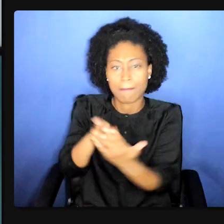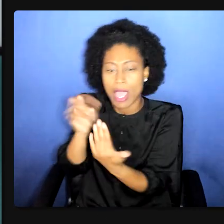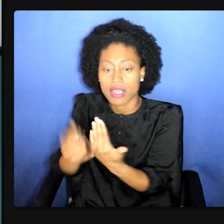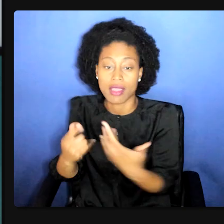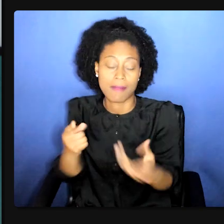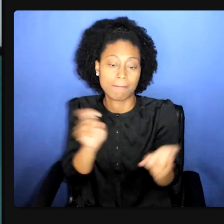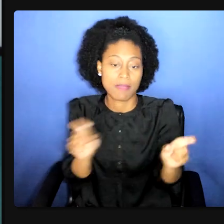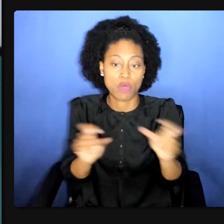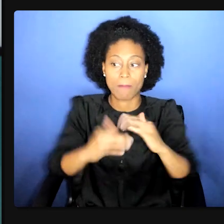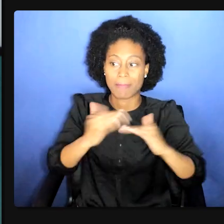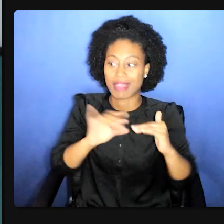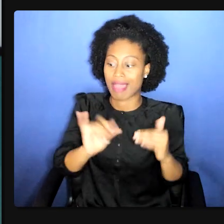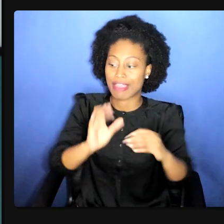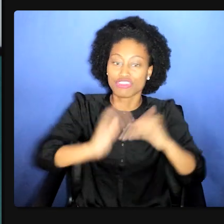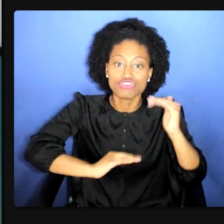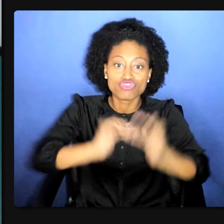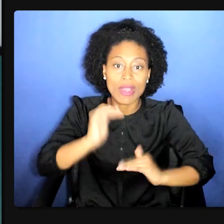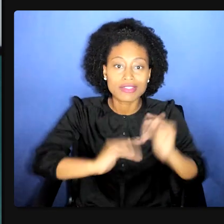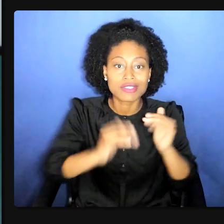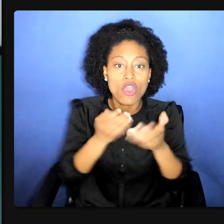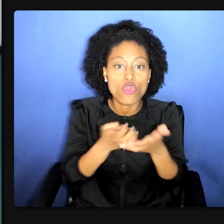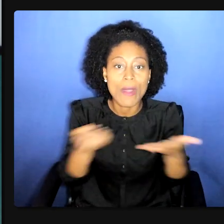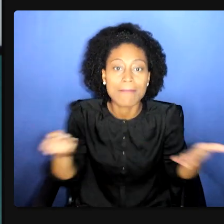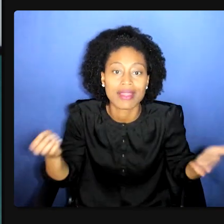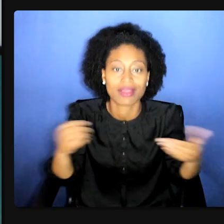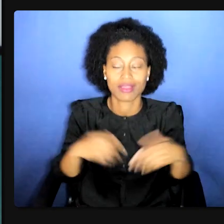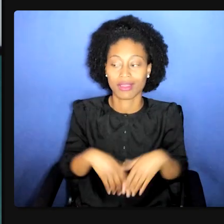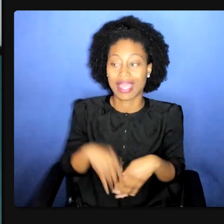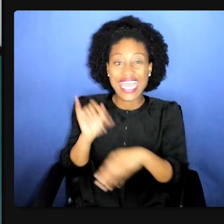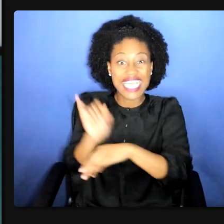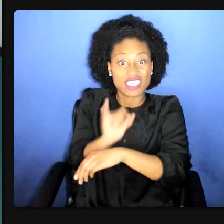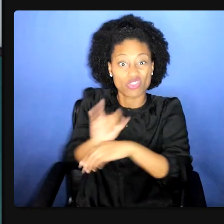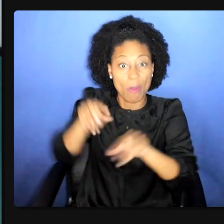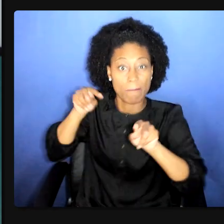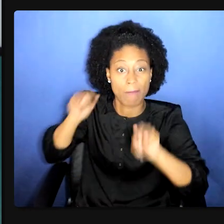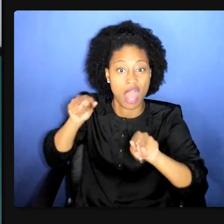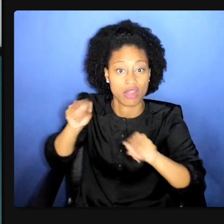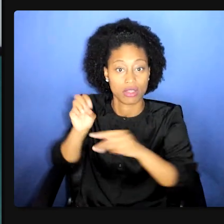you know people building like construction equipment to industrial monitoring software to